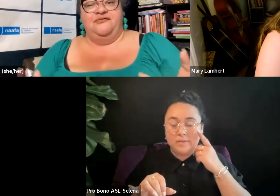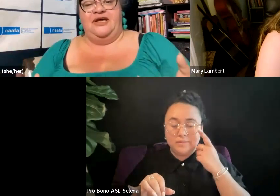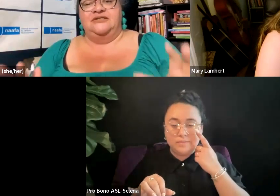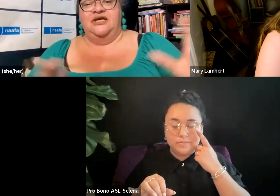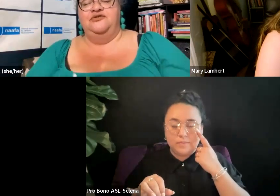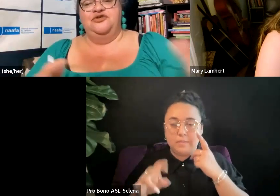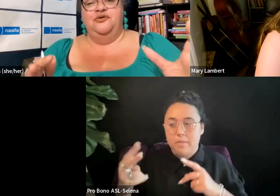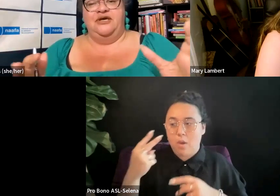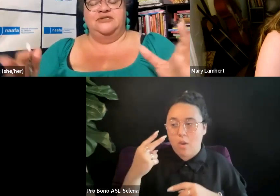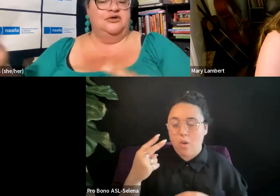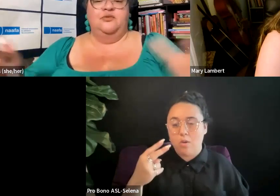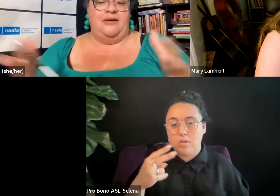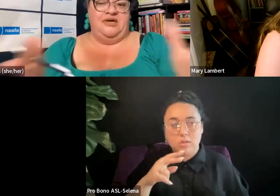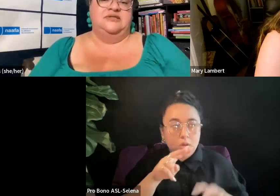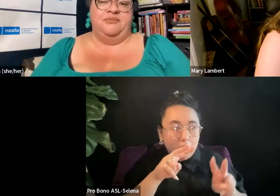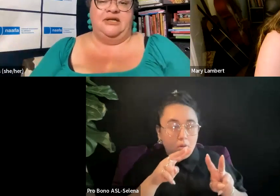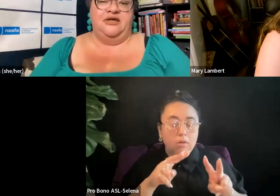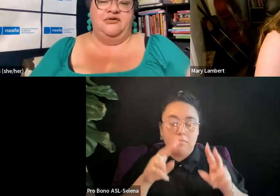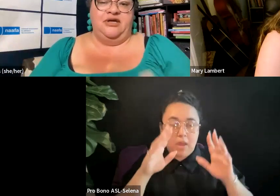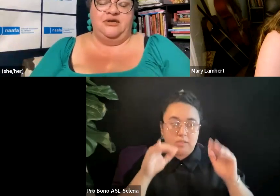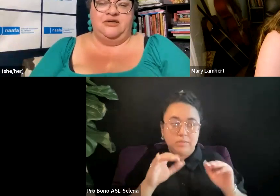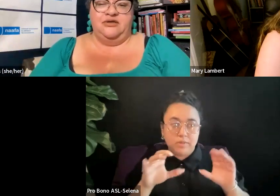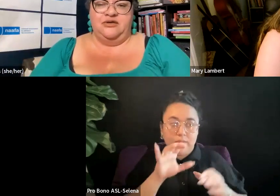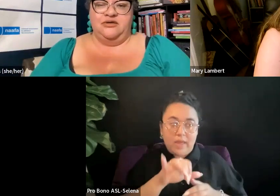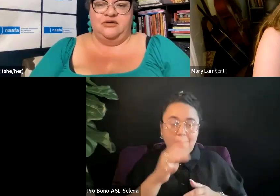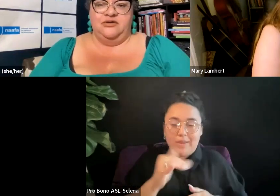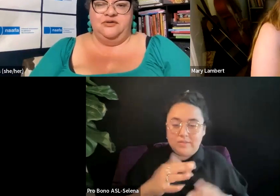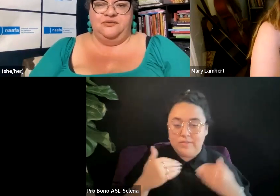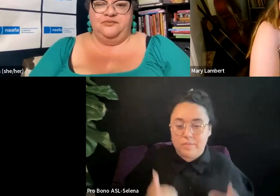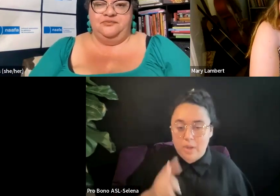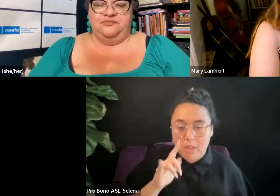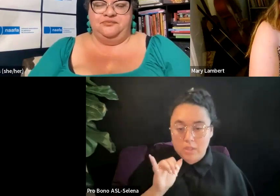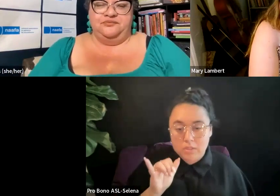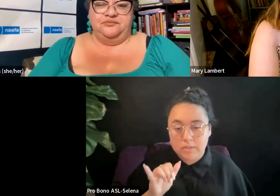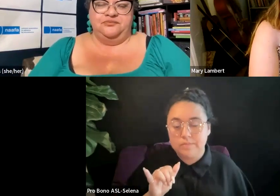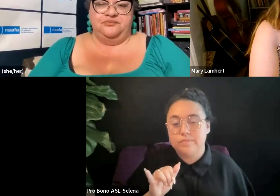from fans that you do things a certain way because of the body that you're in. Oh, yeah.